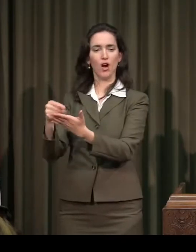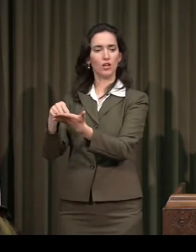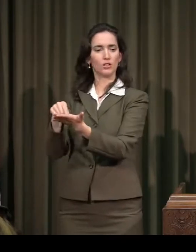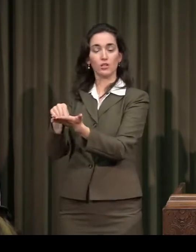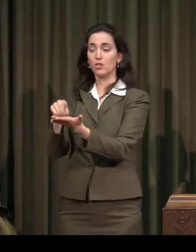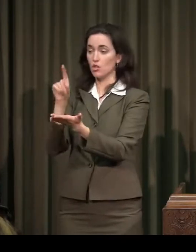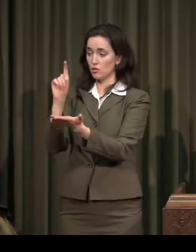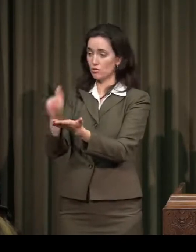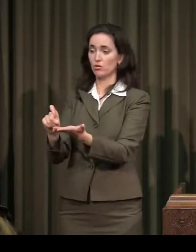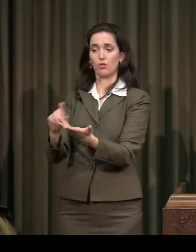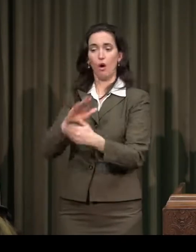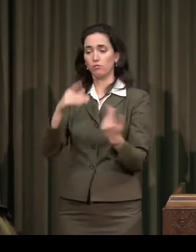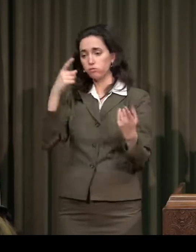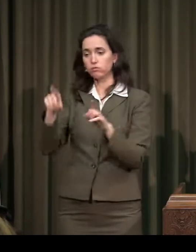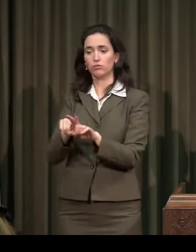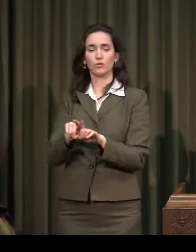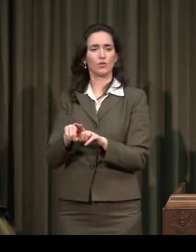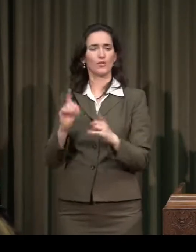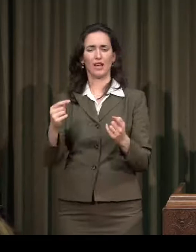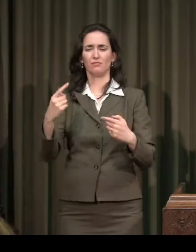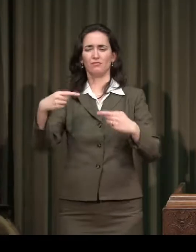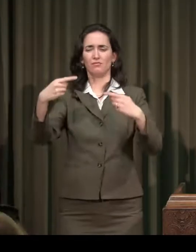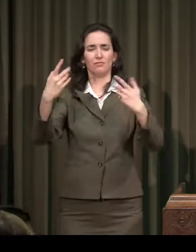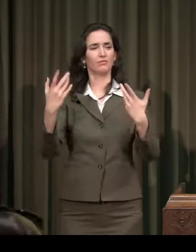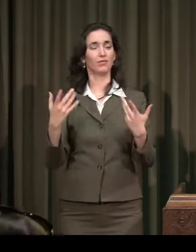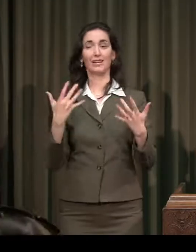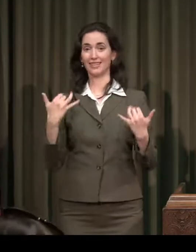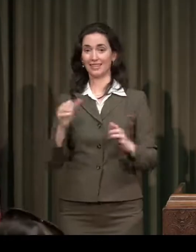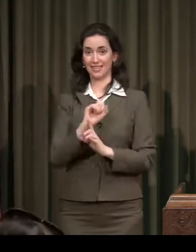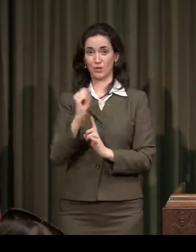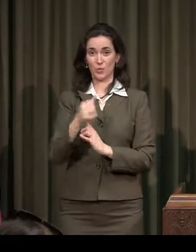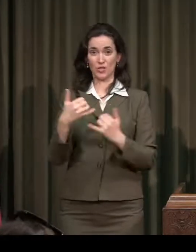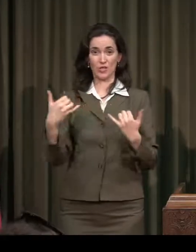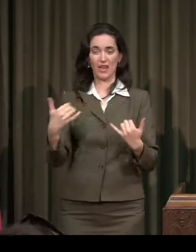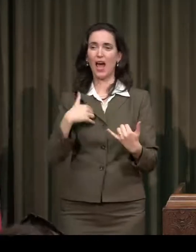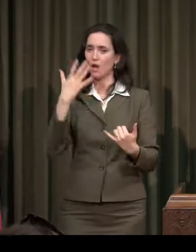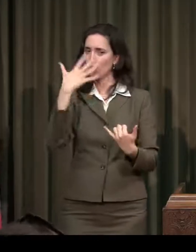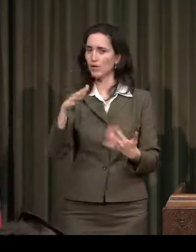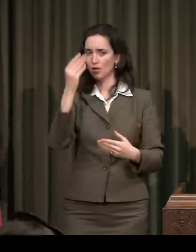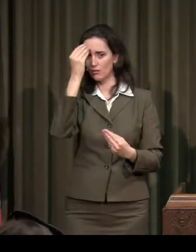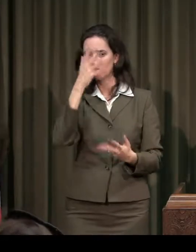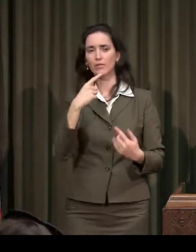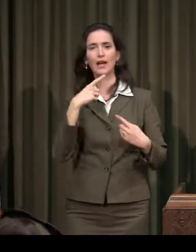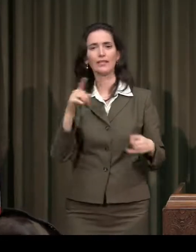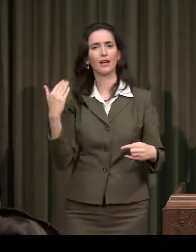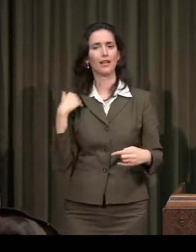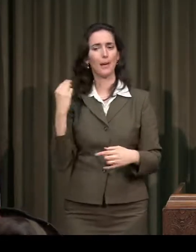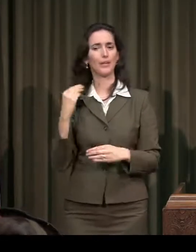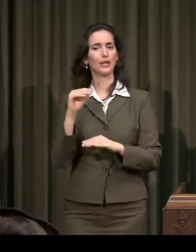the idea that under the current circumstances as I've set amount on Monday night when i talk to the joint